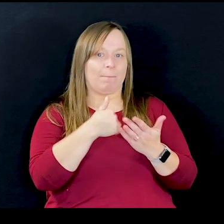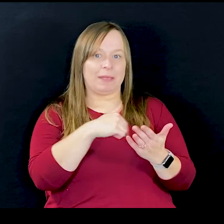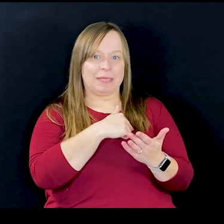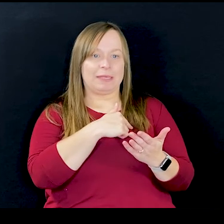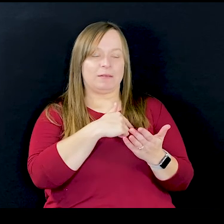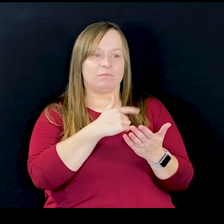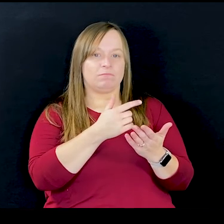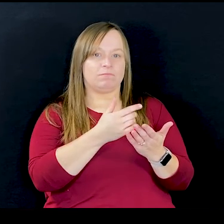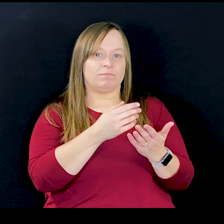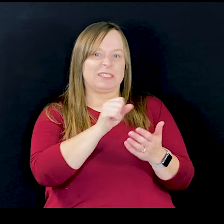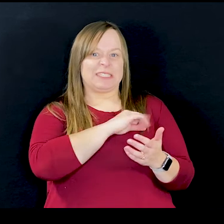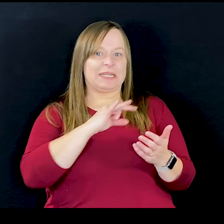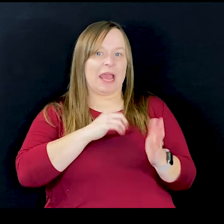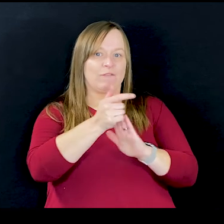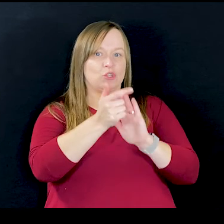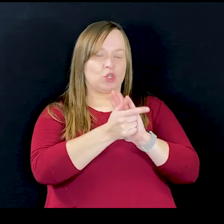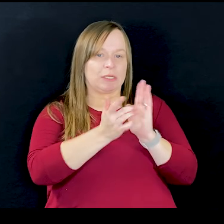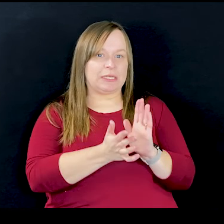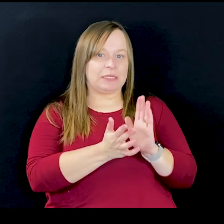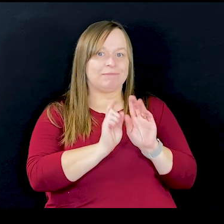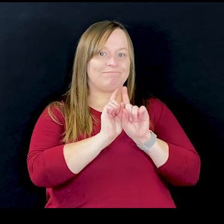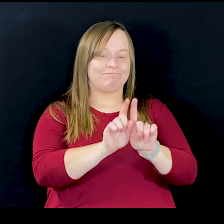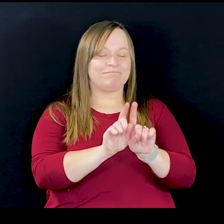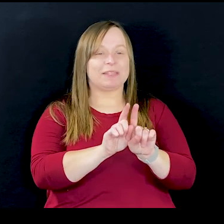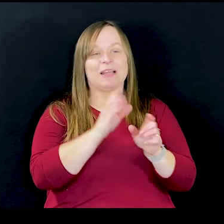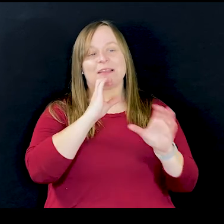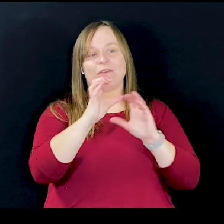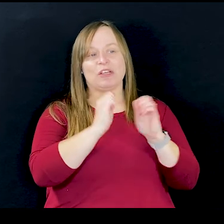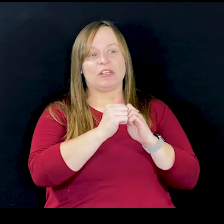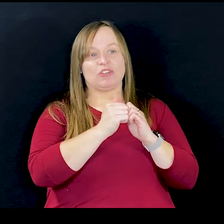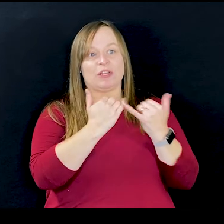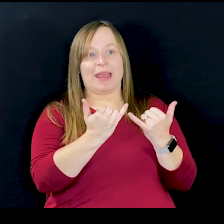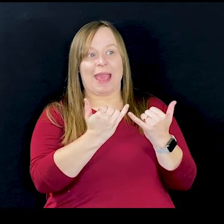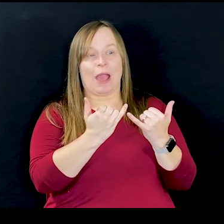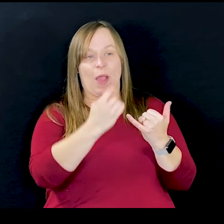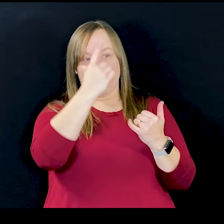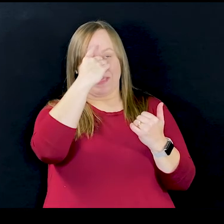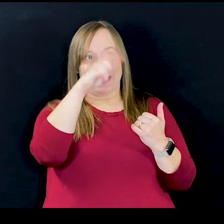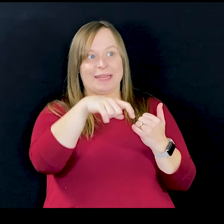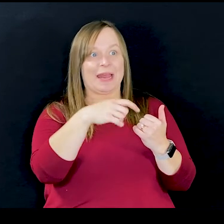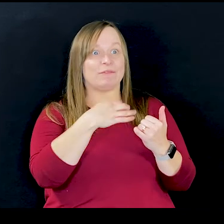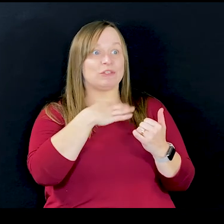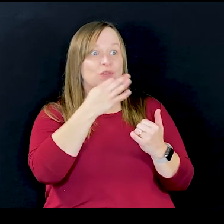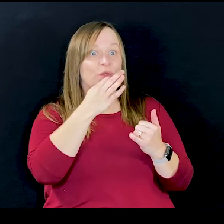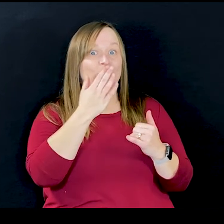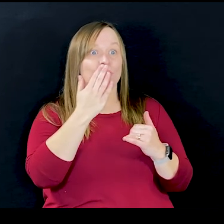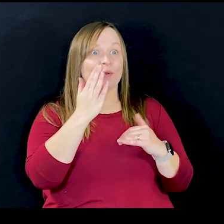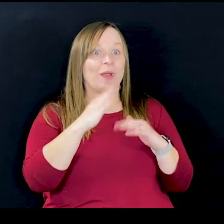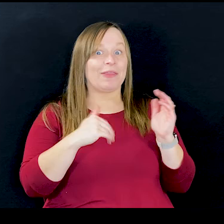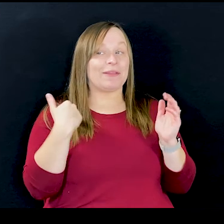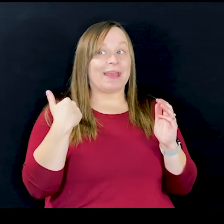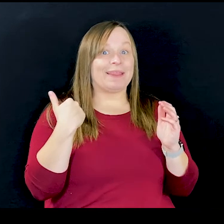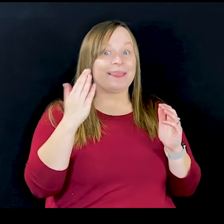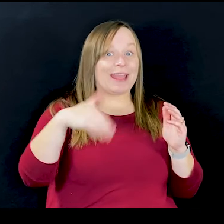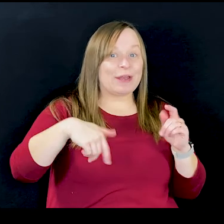in order to provide us with a staff attorney. So that's a conversation now that I think I need to have sooner rather than later.